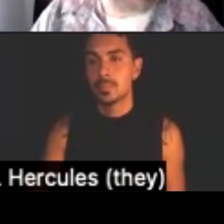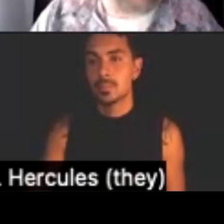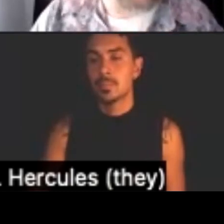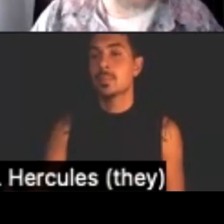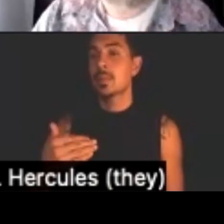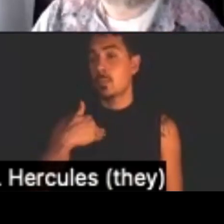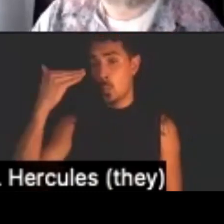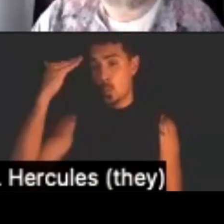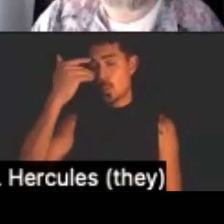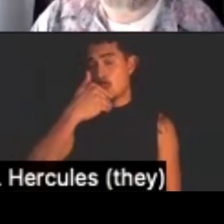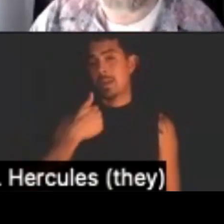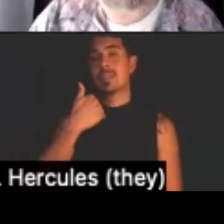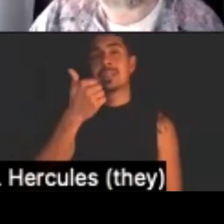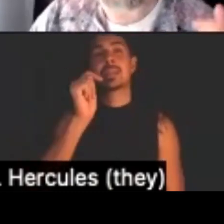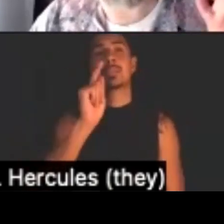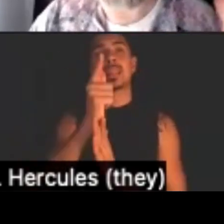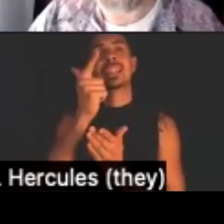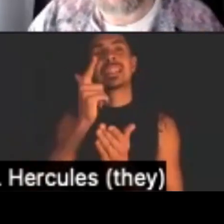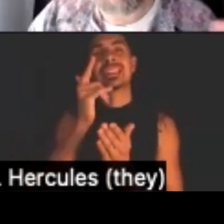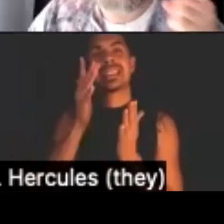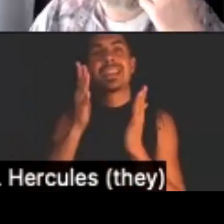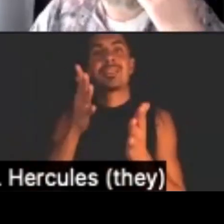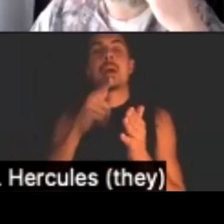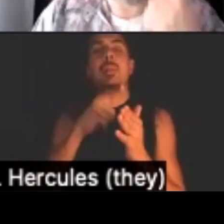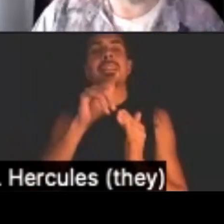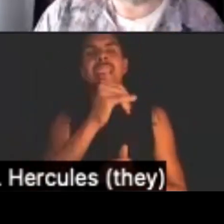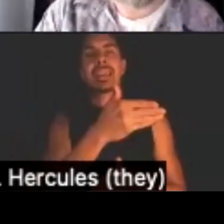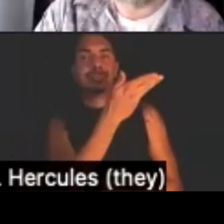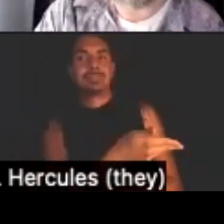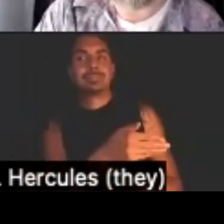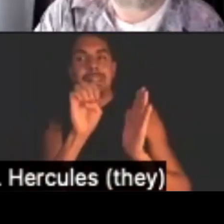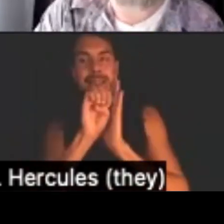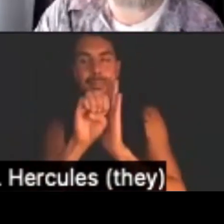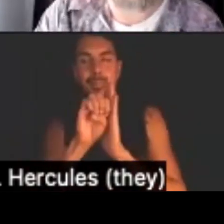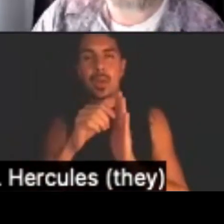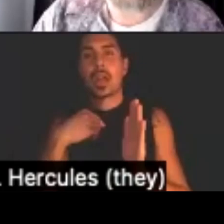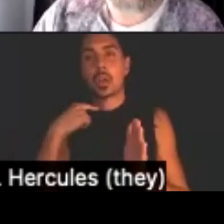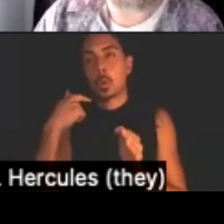and we're running a little teeny bit behind, so I will do my best to make sure